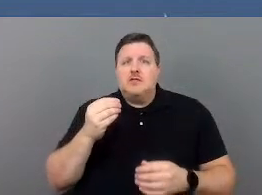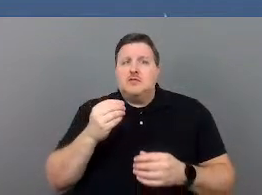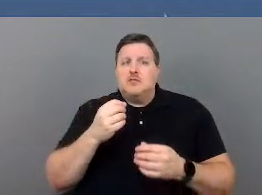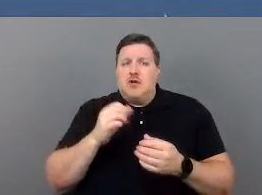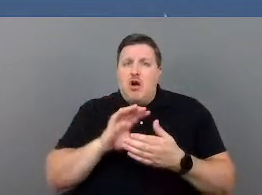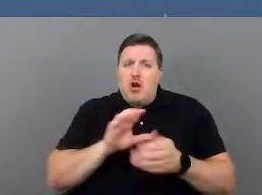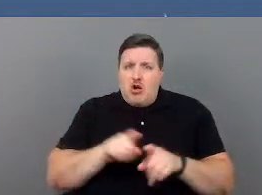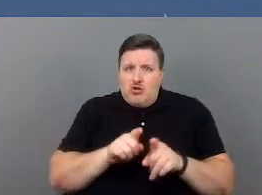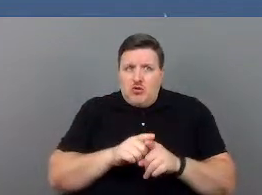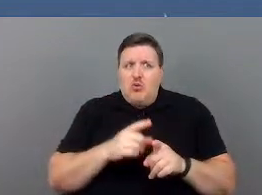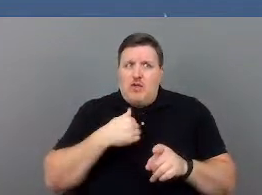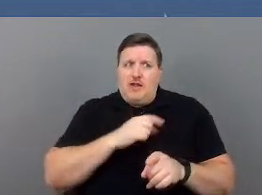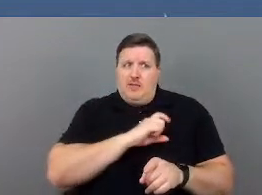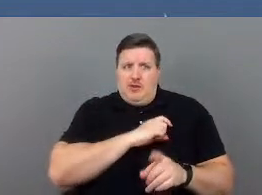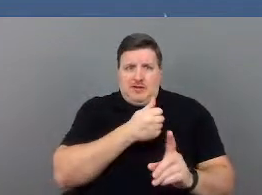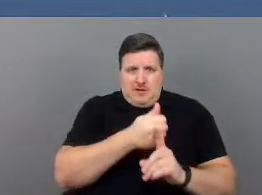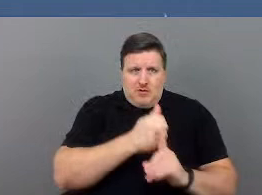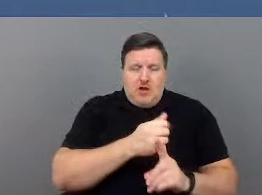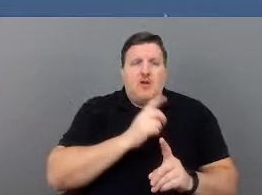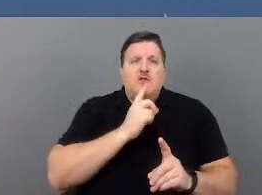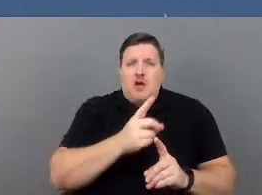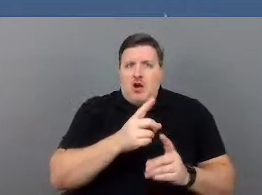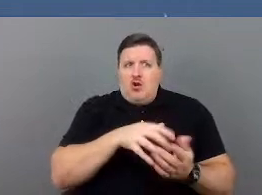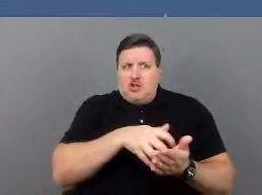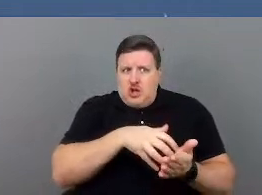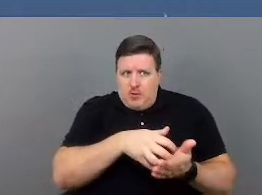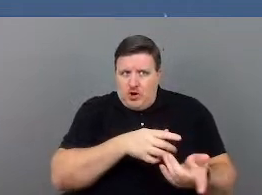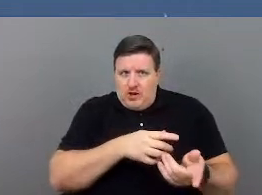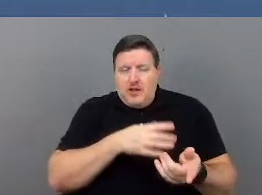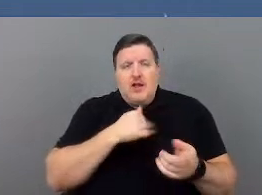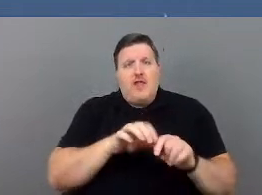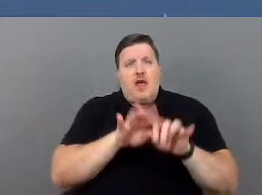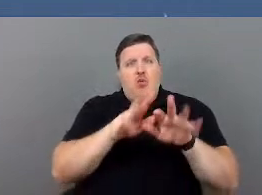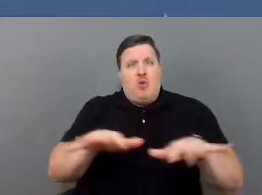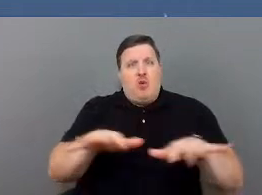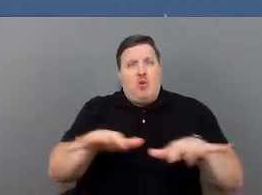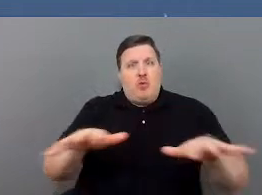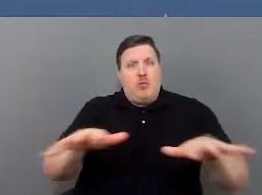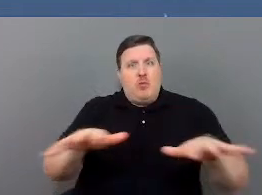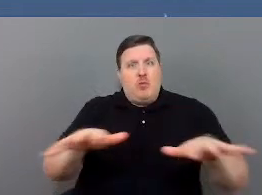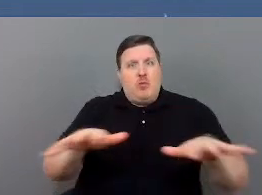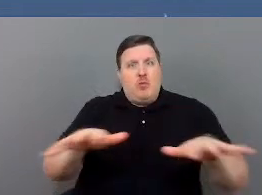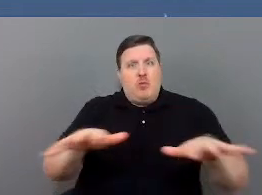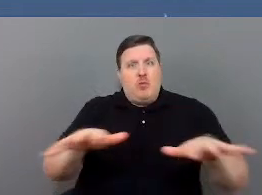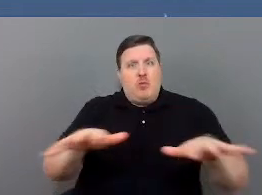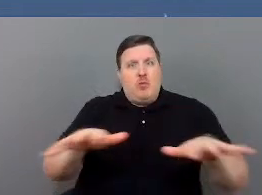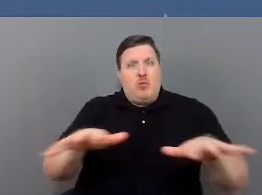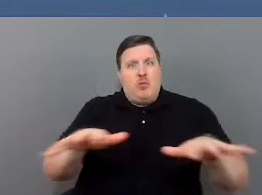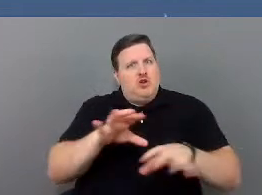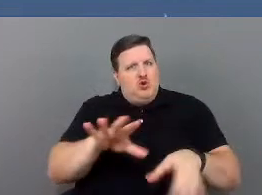IN JEOPARDY AND THAT RIPPLES DOWN TO THEIR ABILITY TO PROPERLY SERVE. SO I WANT TO SPEAK IN SUPPORT OF THE